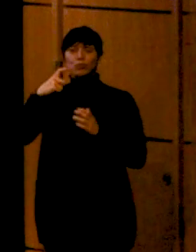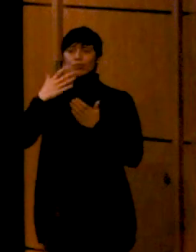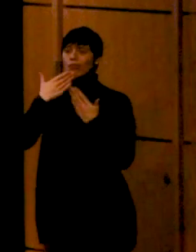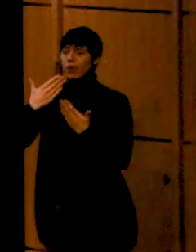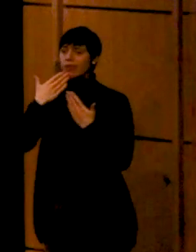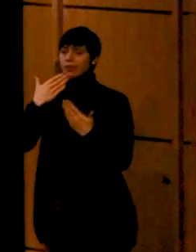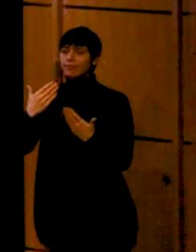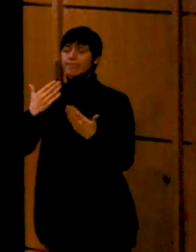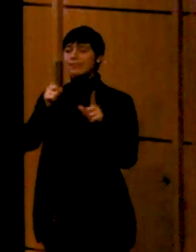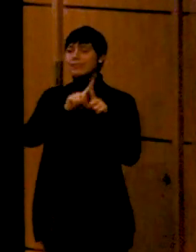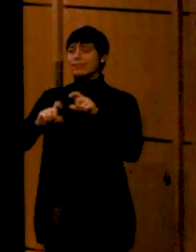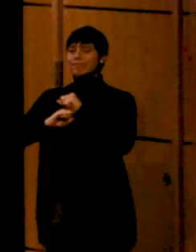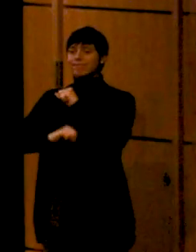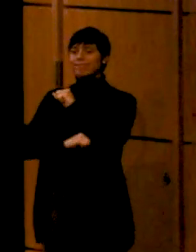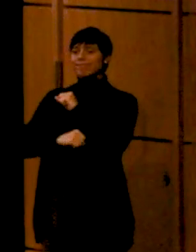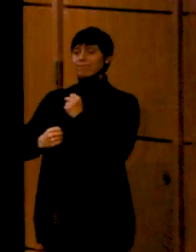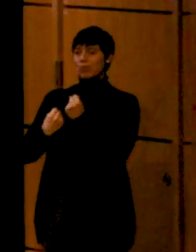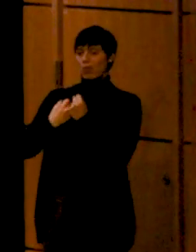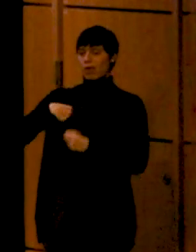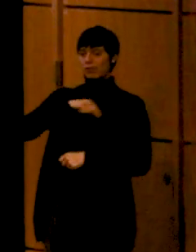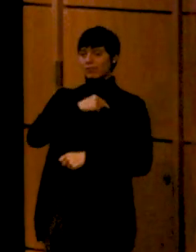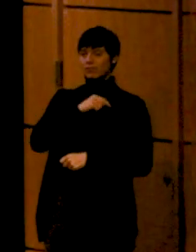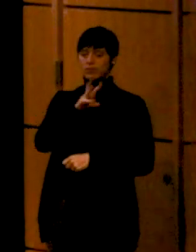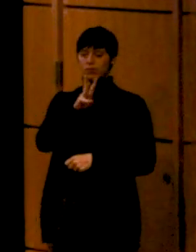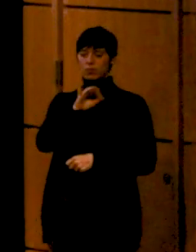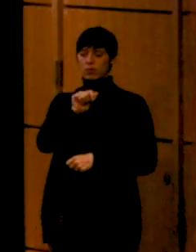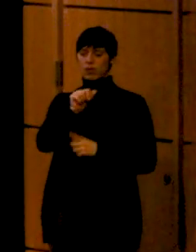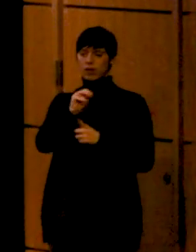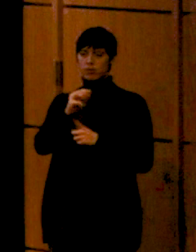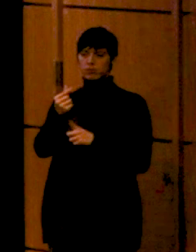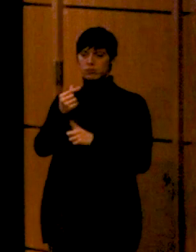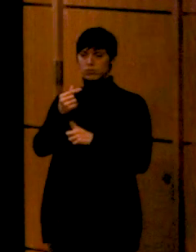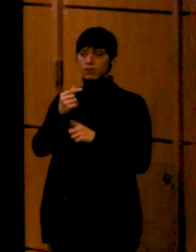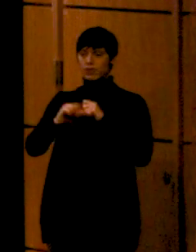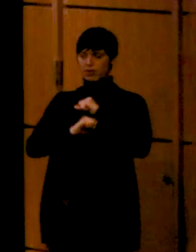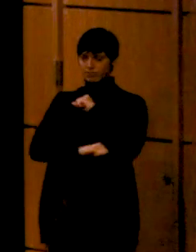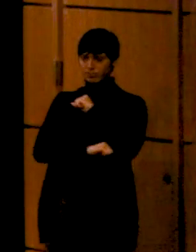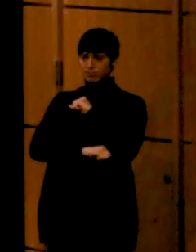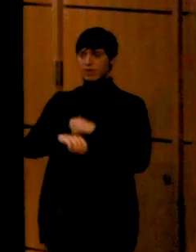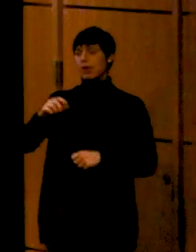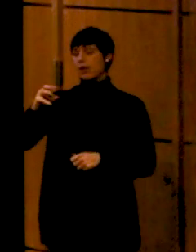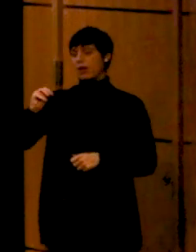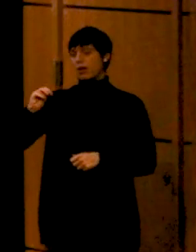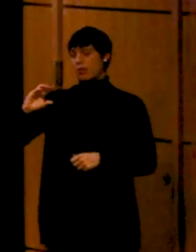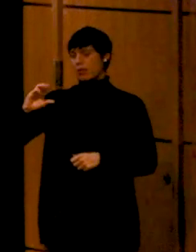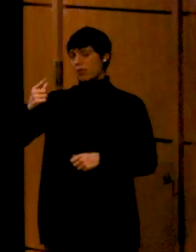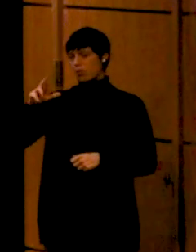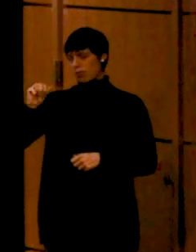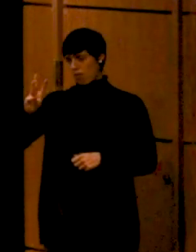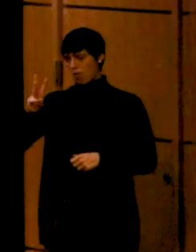G. Gilmore Foundation, Nancie S. McGraw, The James F. and Marion L. Miller Foundation,